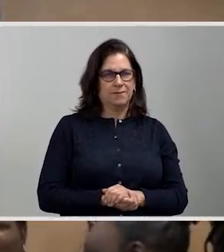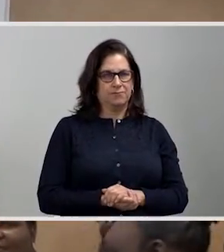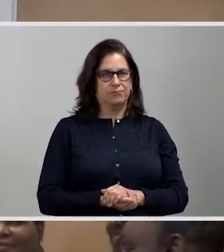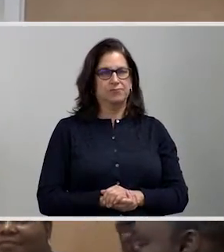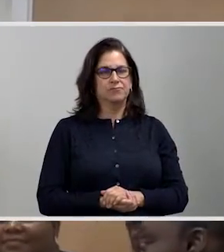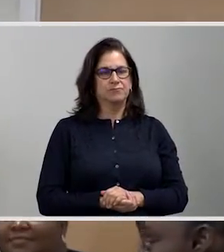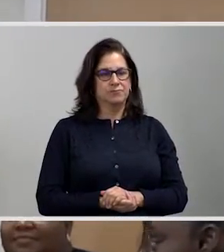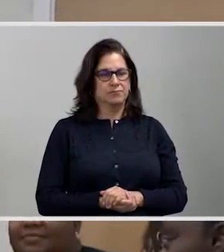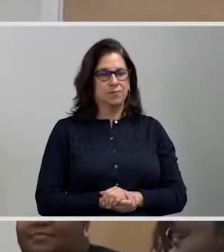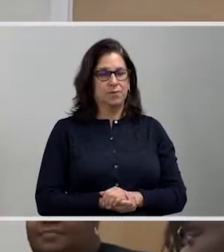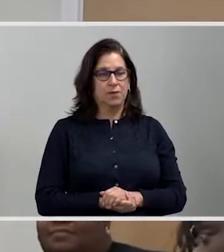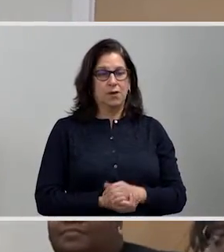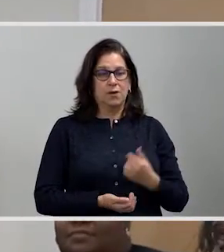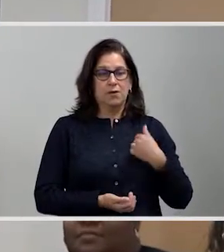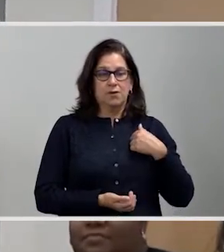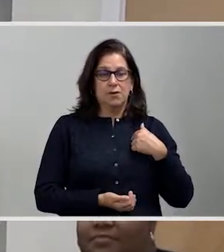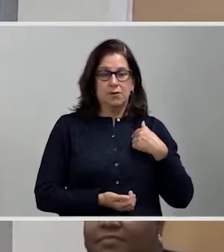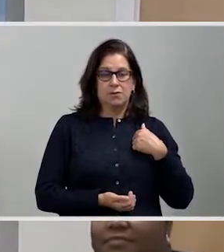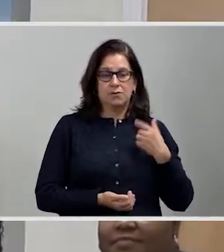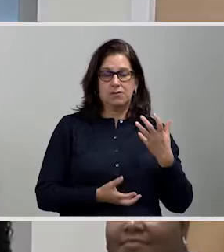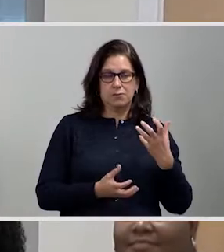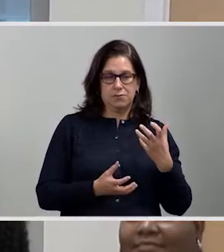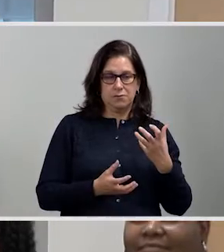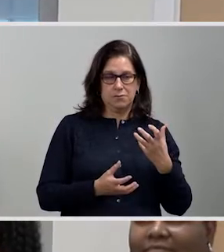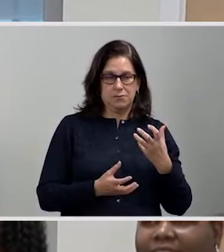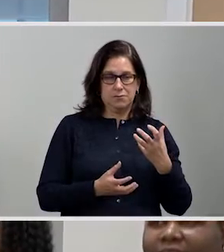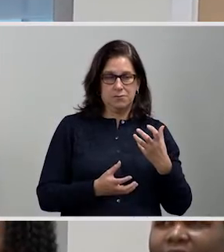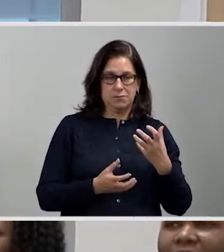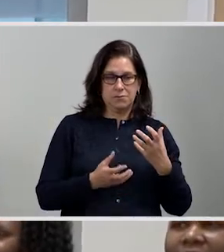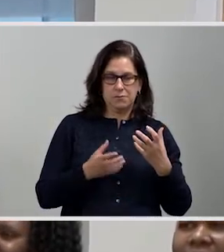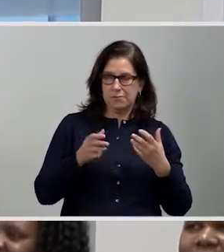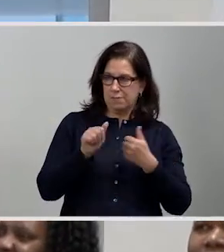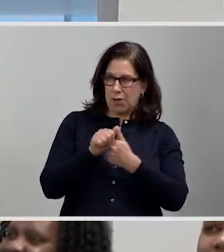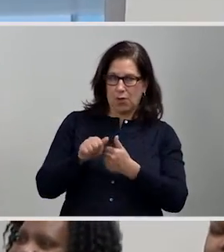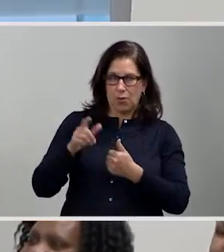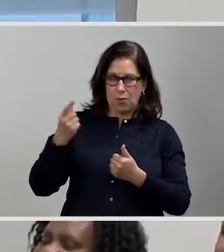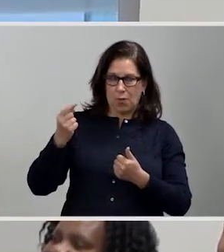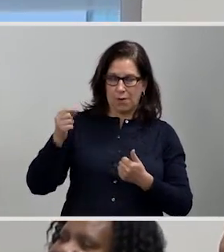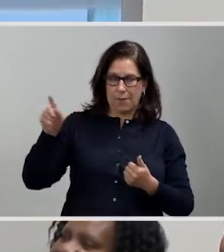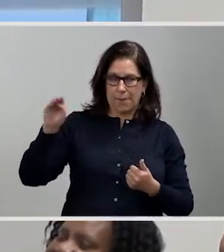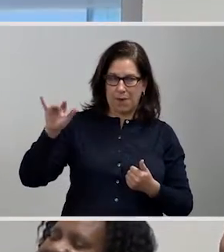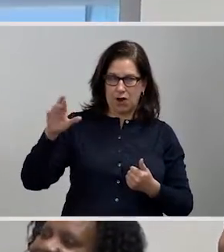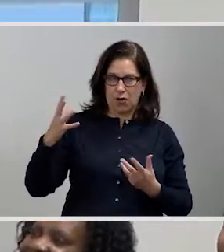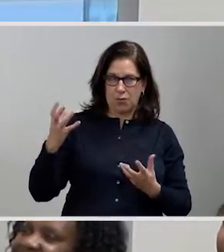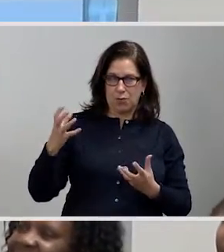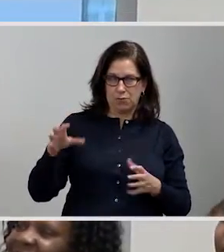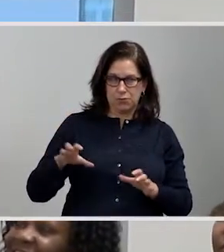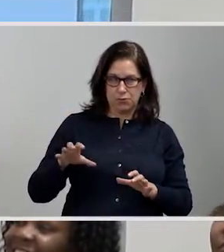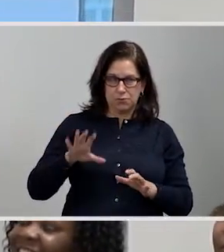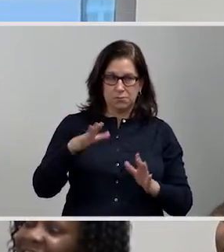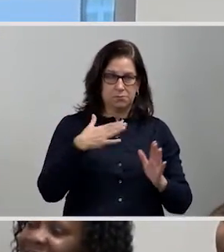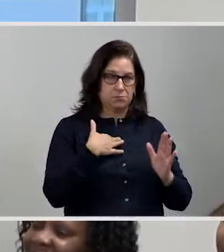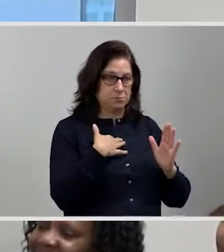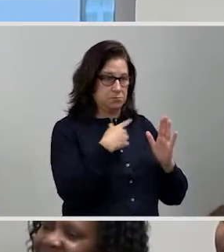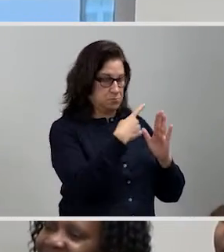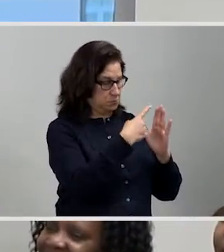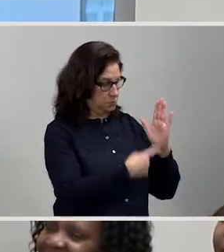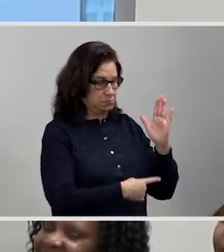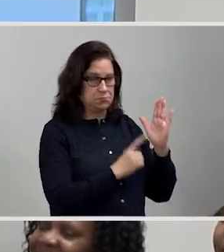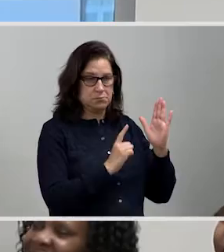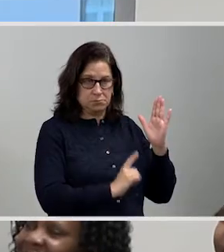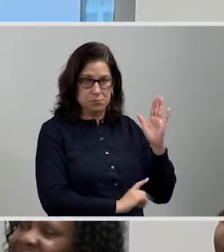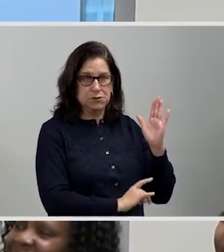WE ENGAGED IN A VERY VIGOROUS DISCUSSION SIMILAR TO WHAT THE